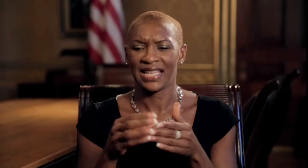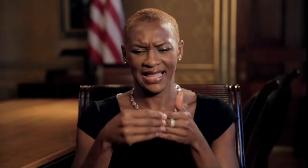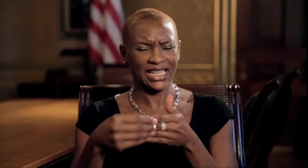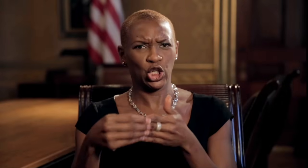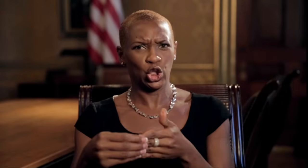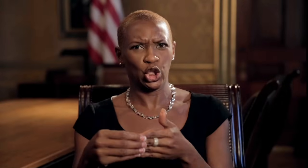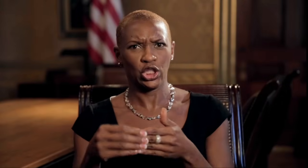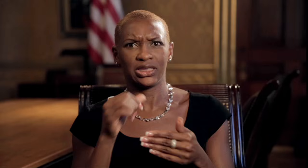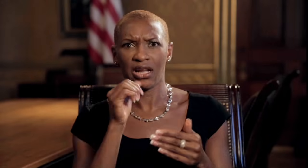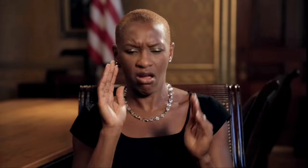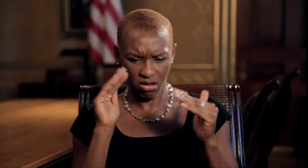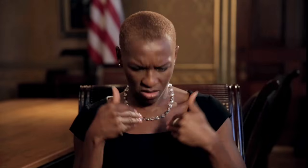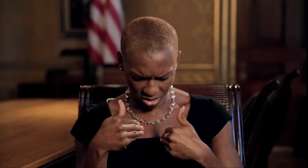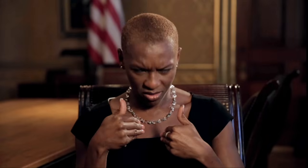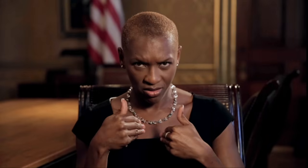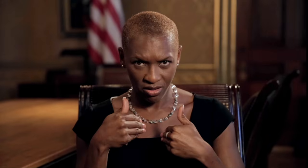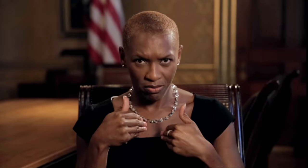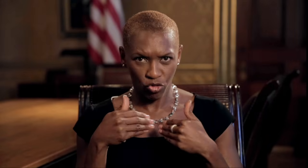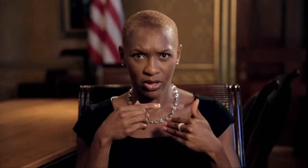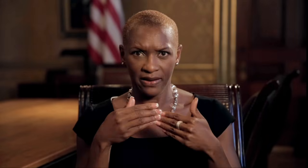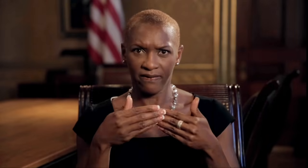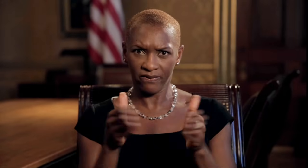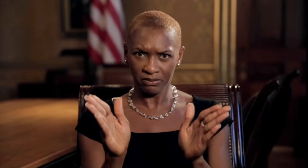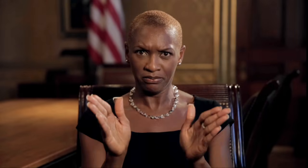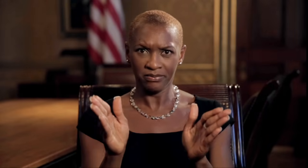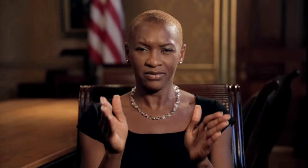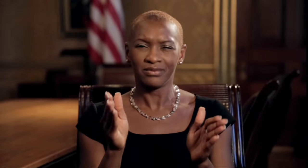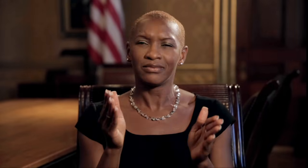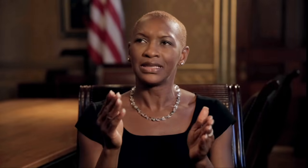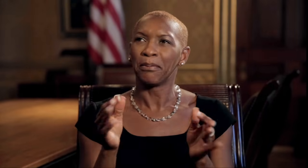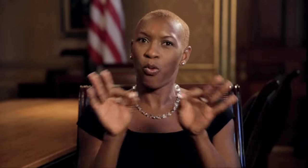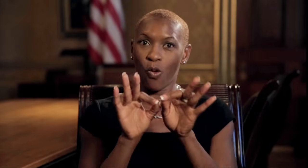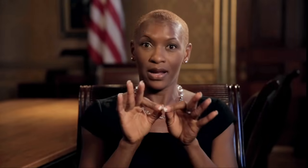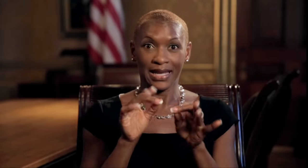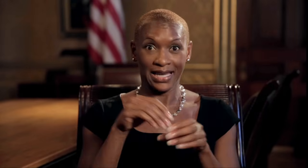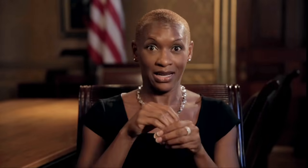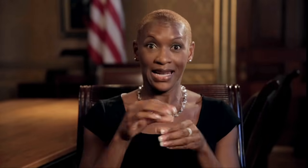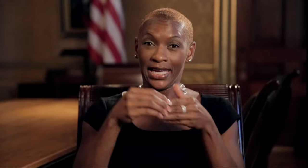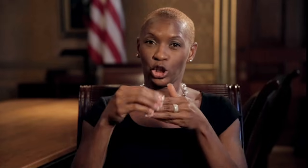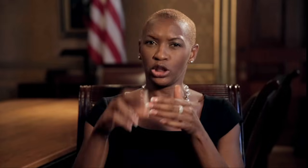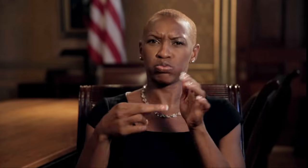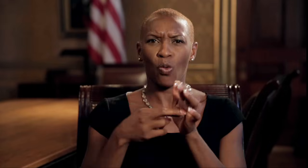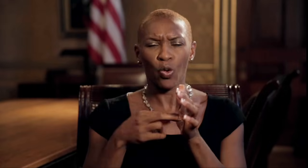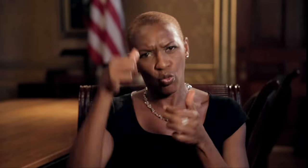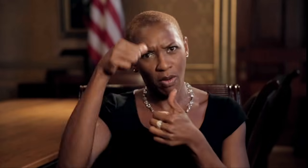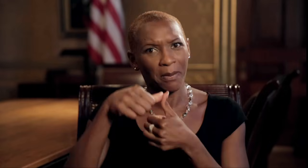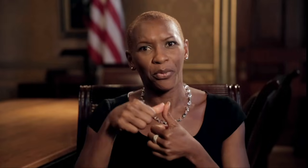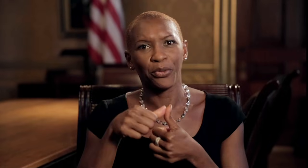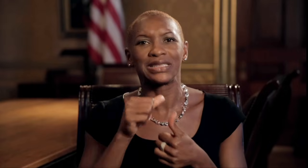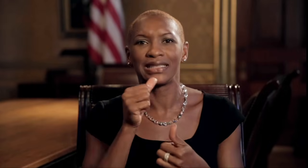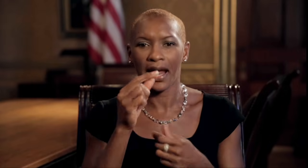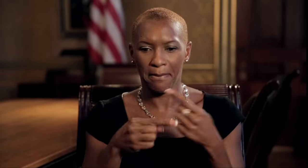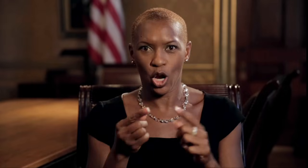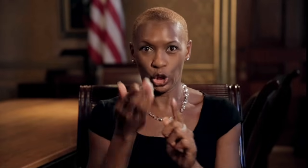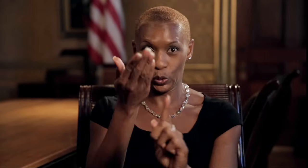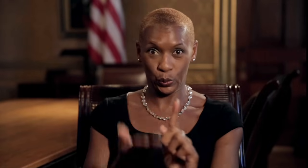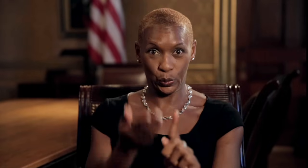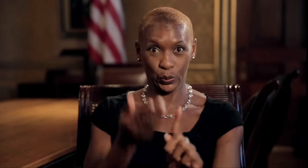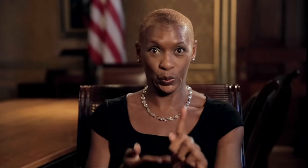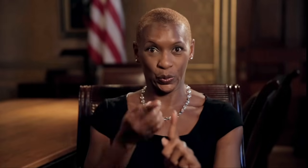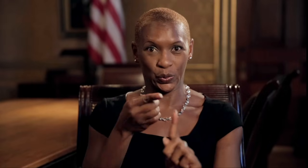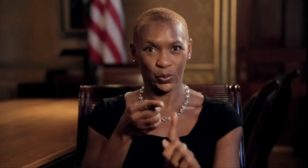A leader isn't self-centered but open. It's important, in a leadership role, to remember who you are.